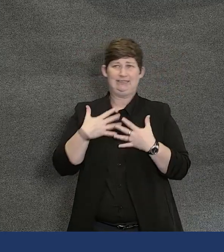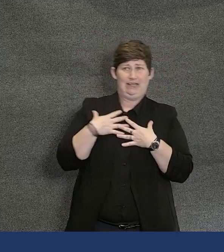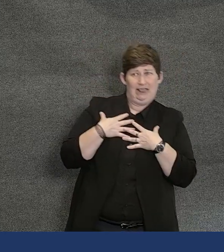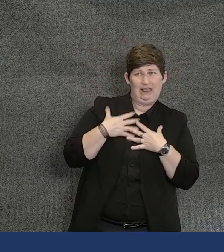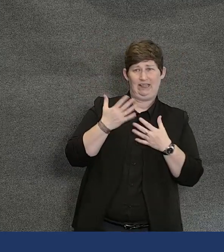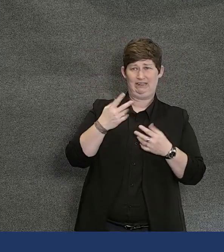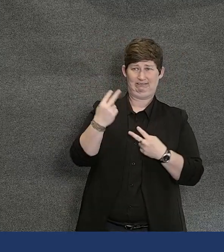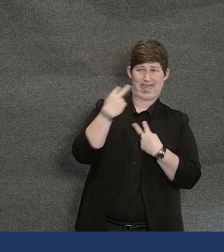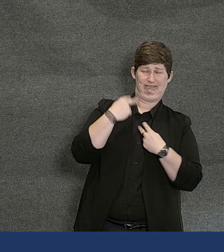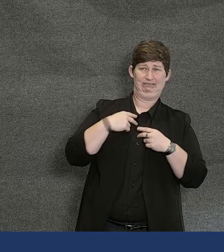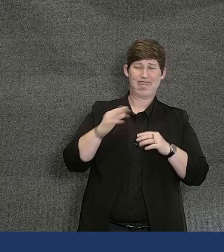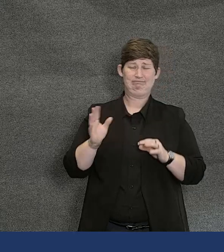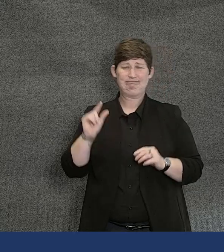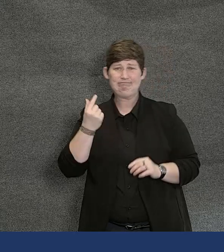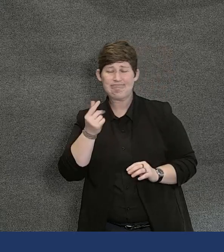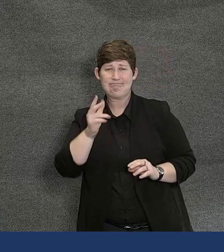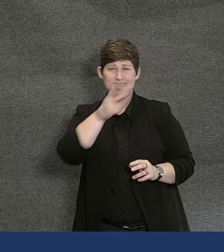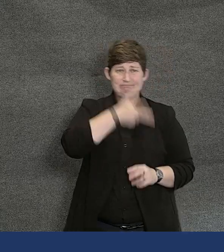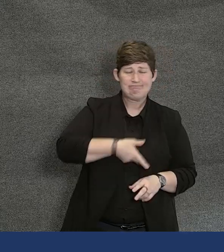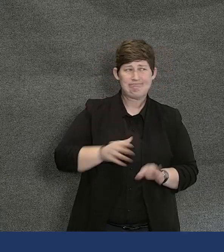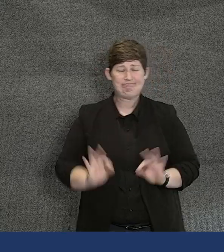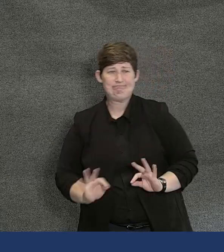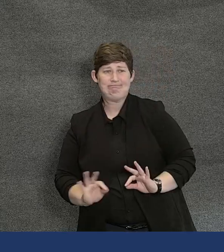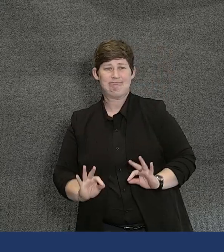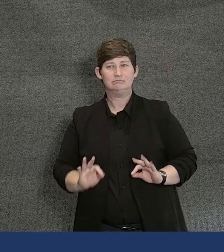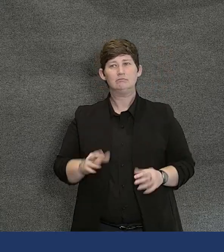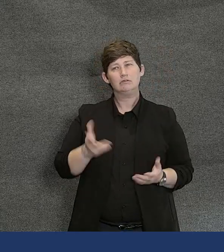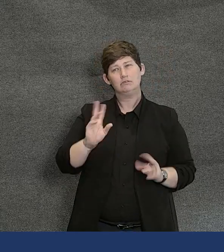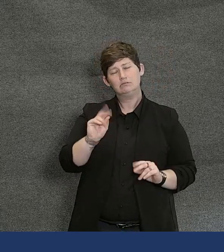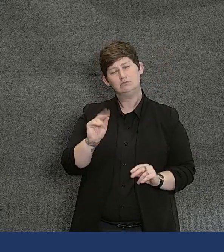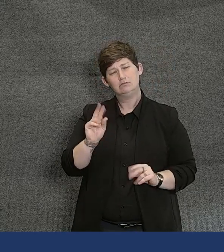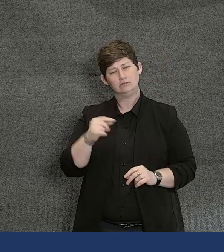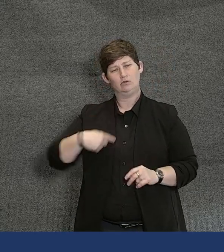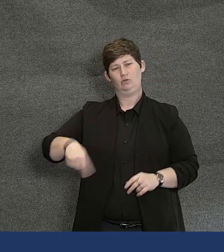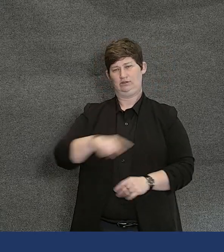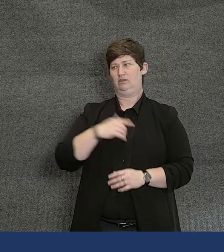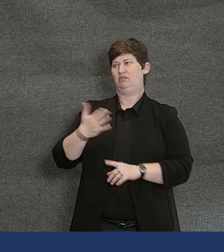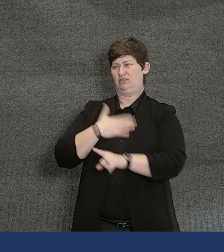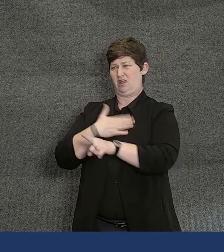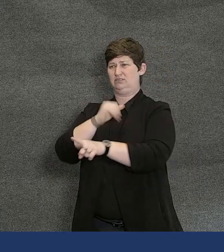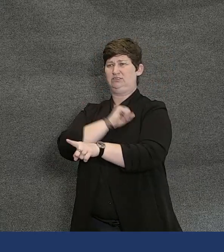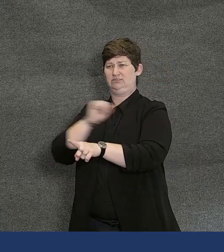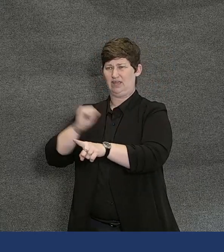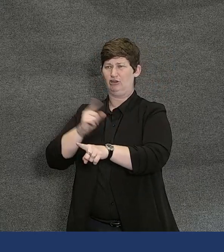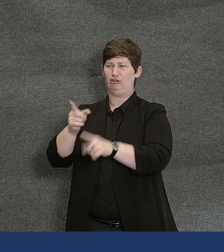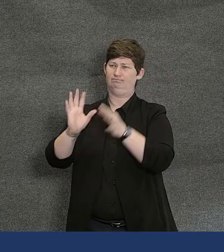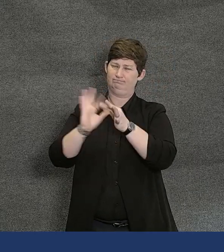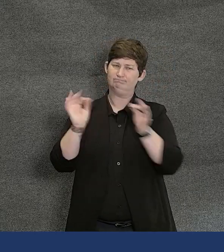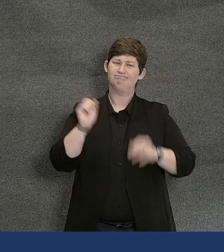But as an advocate, and I'm glad the Senator reminded all of us, they want to hear from you.